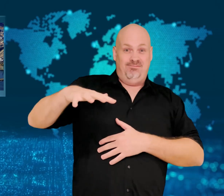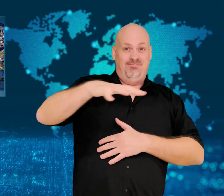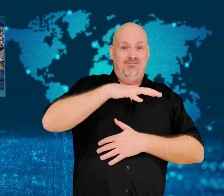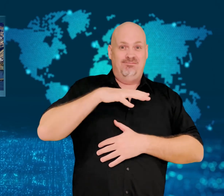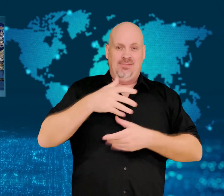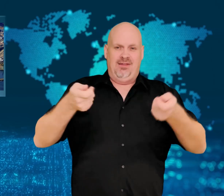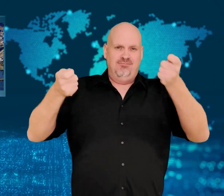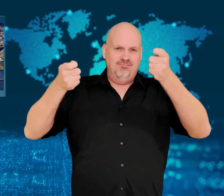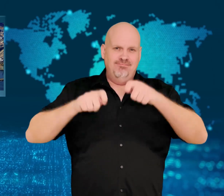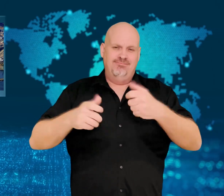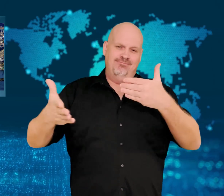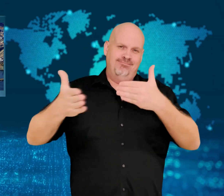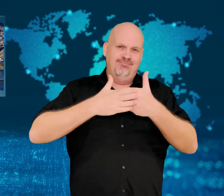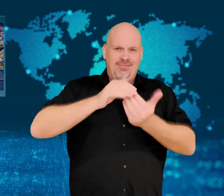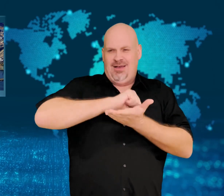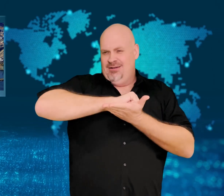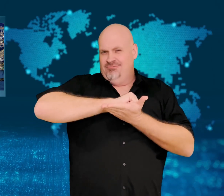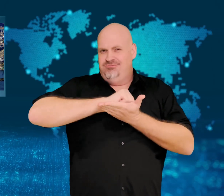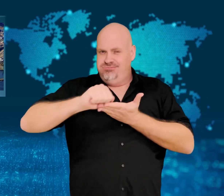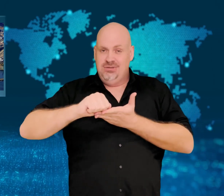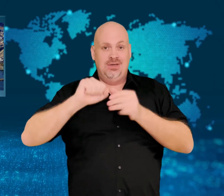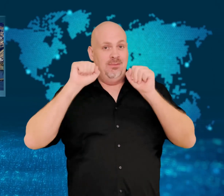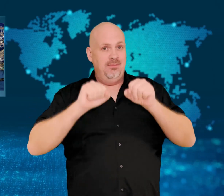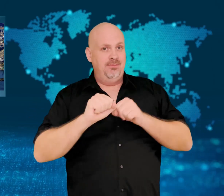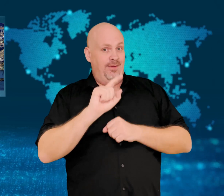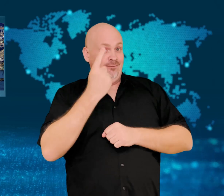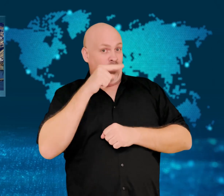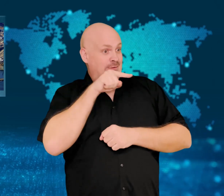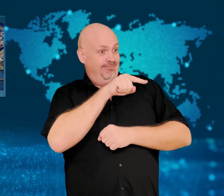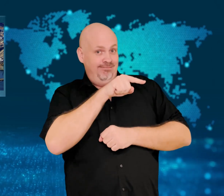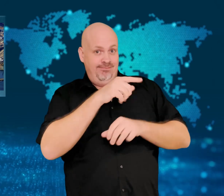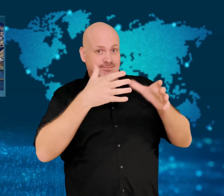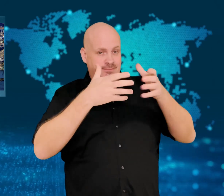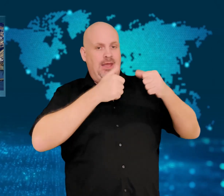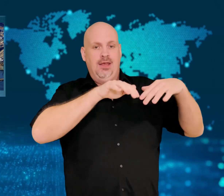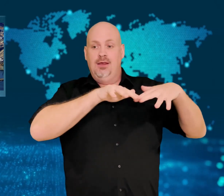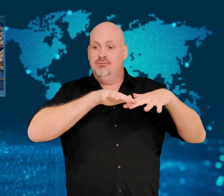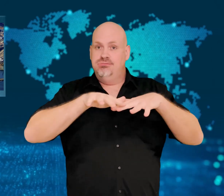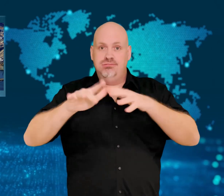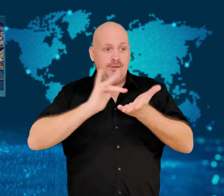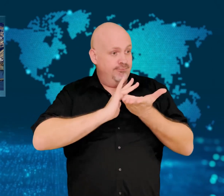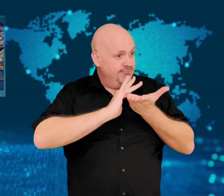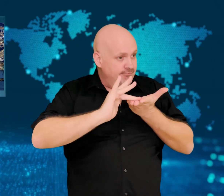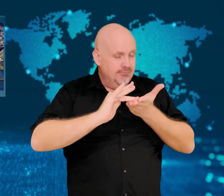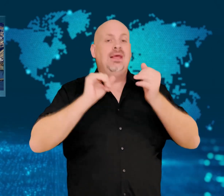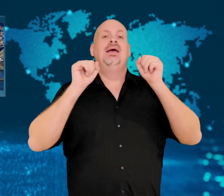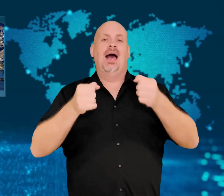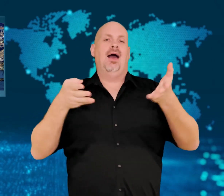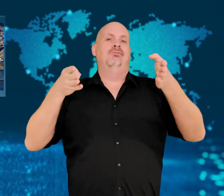but that water needs to be removed so that Fukushima can be decommissioned.